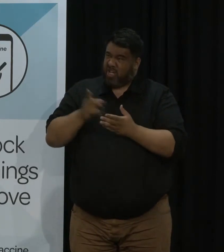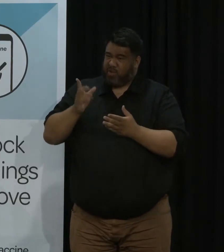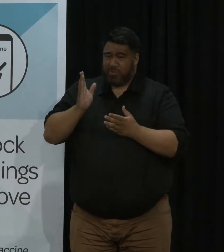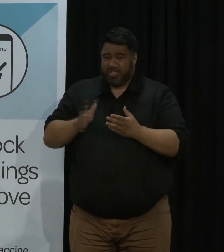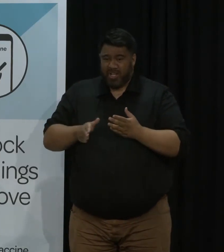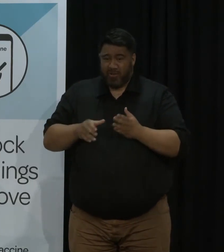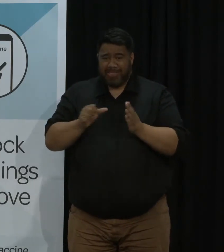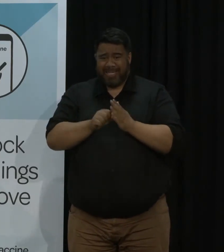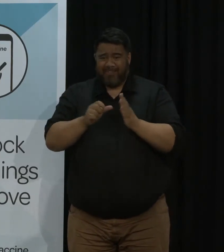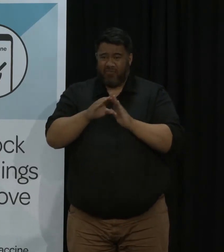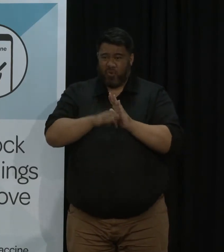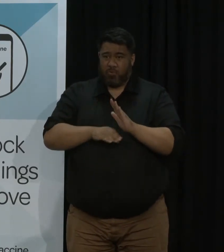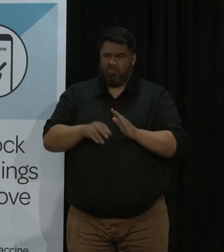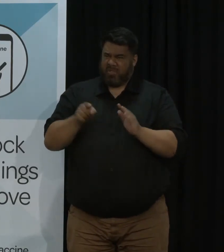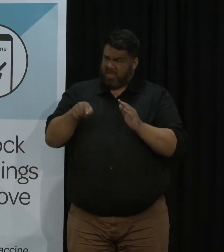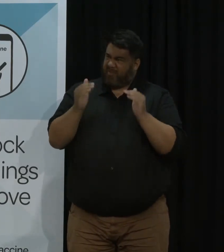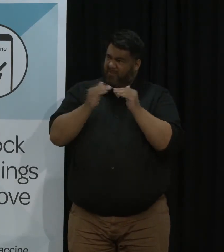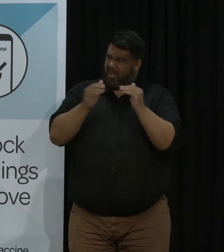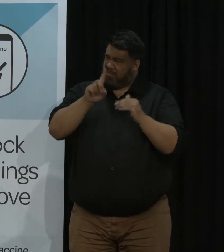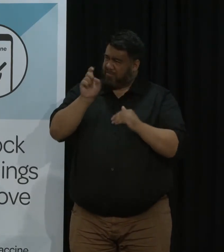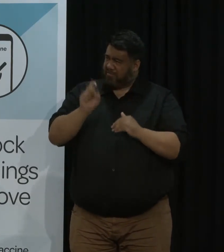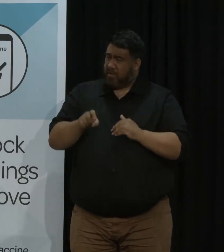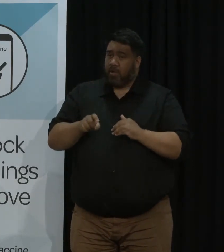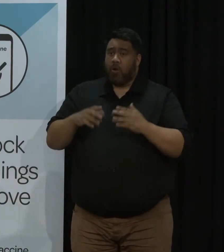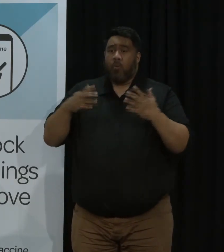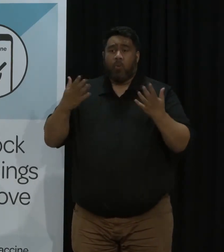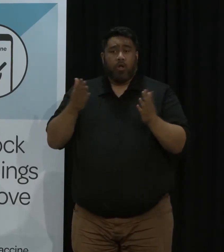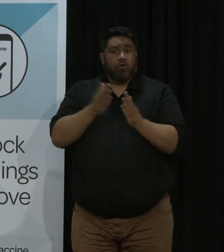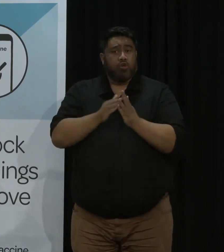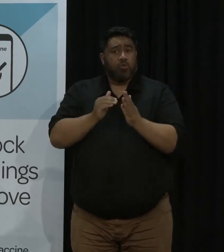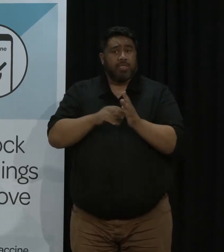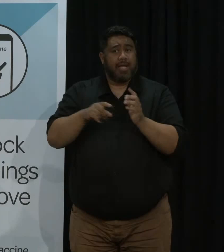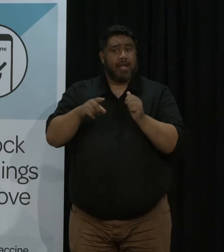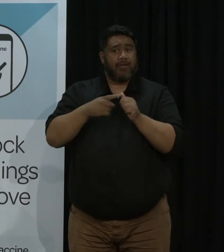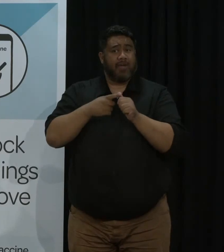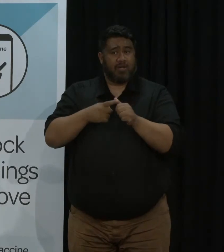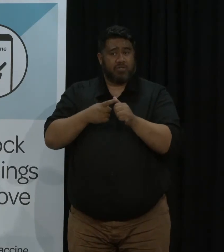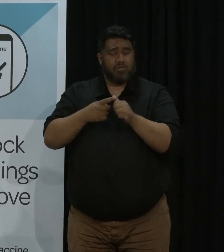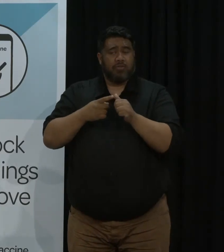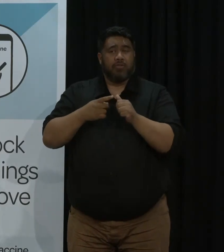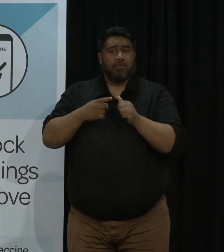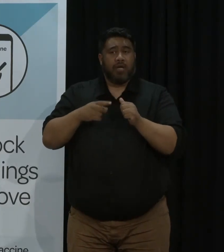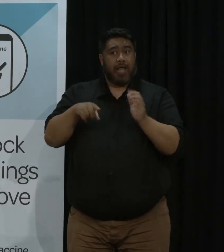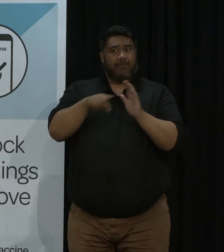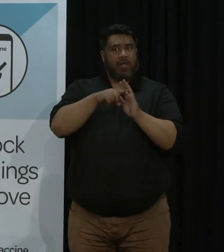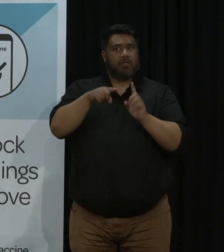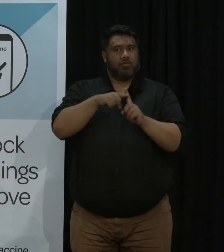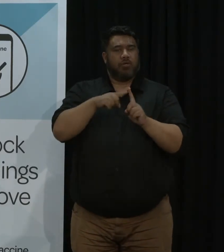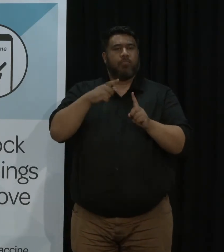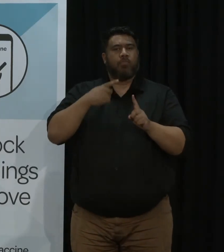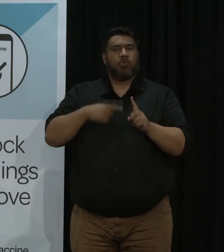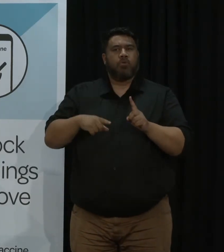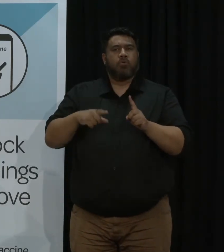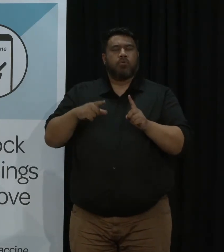fair though given how vaccinated we are and where we are almost two years in dealing with this now?